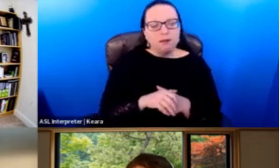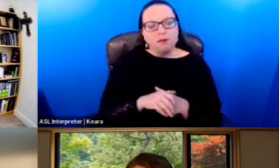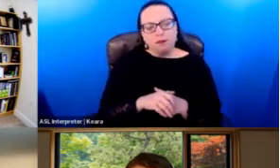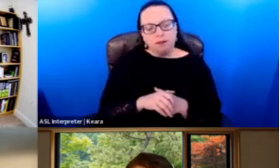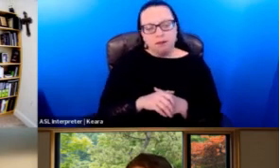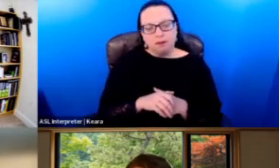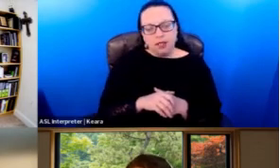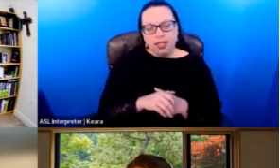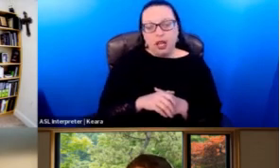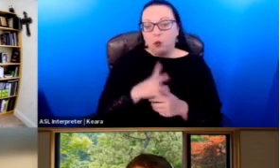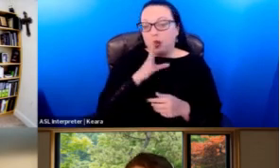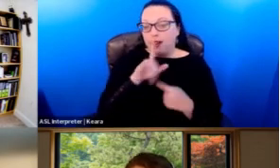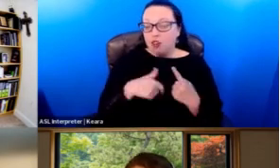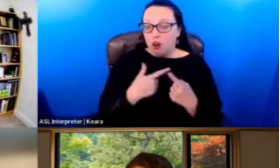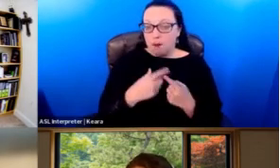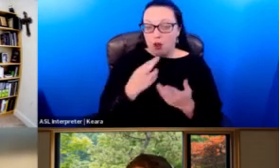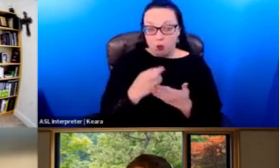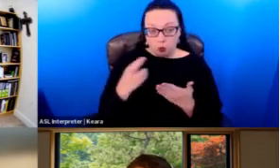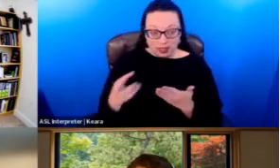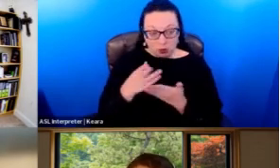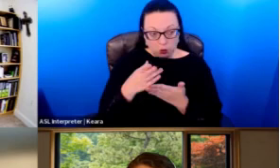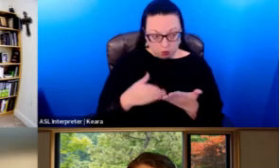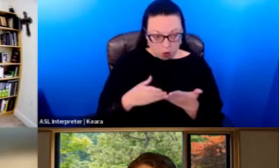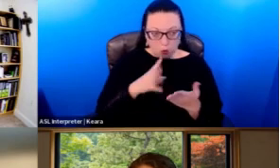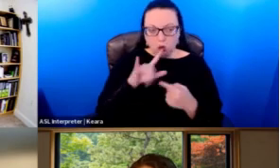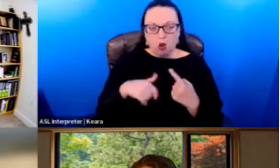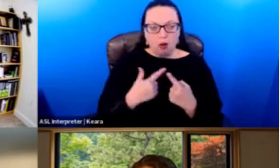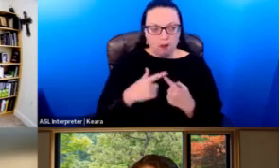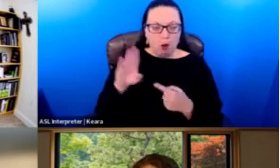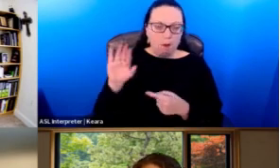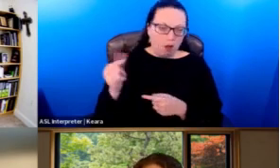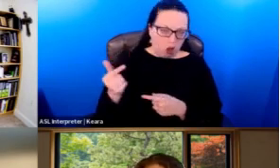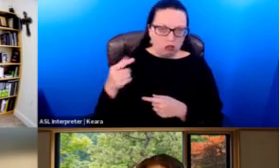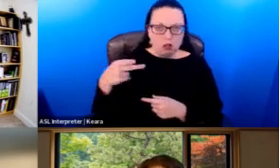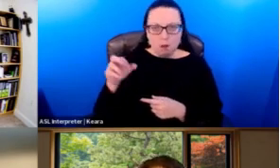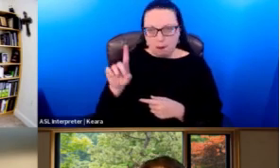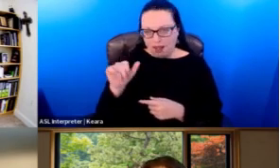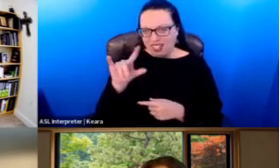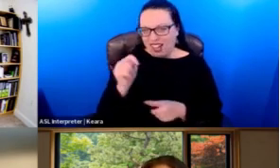Management System. What do you need? That Learning Management System has five courses. One